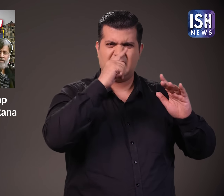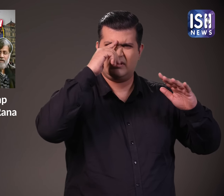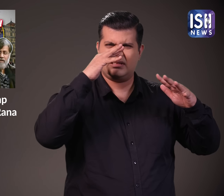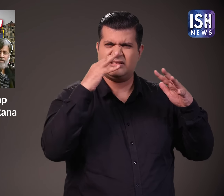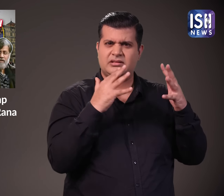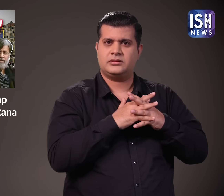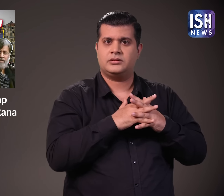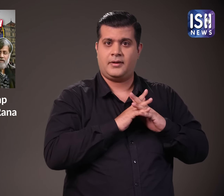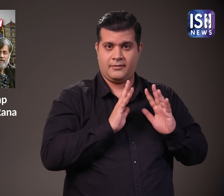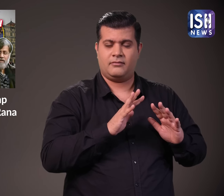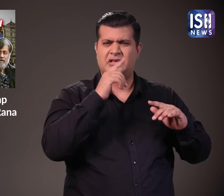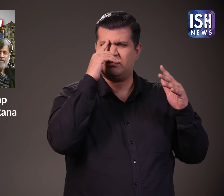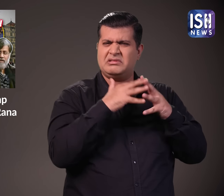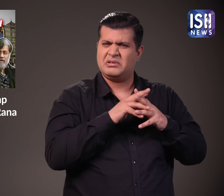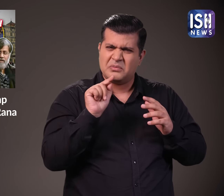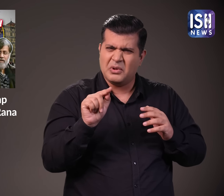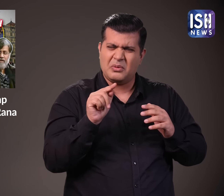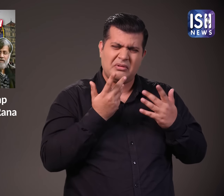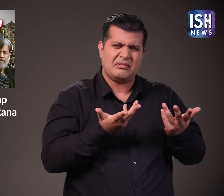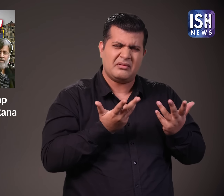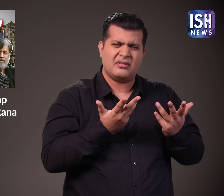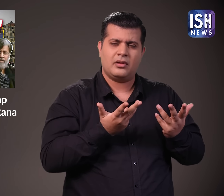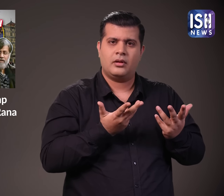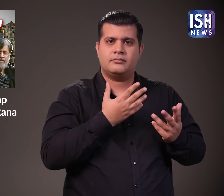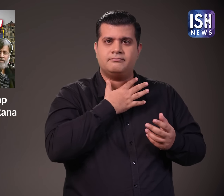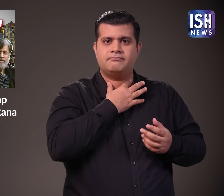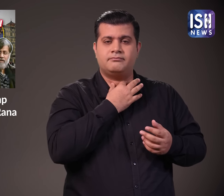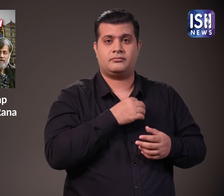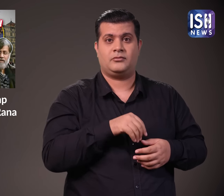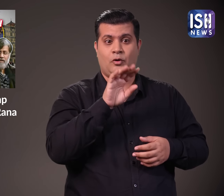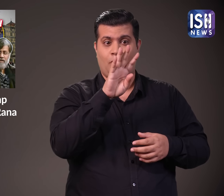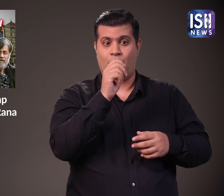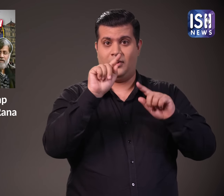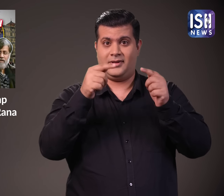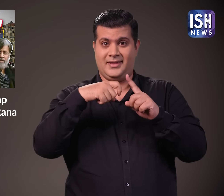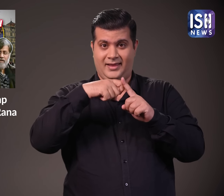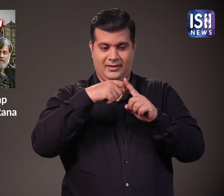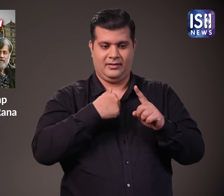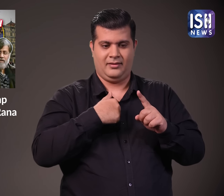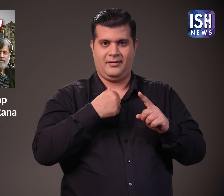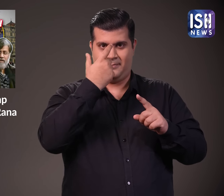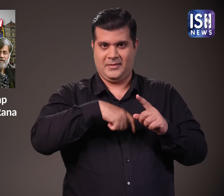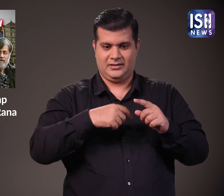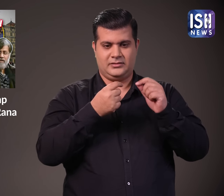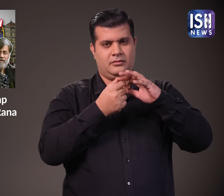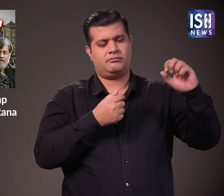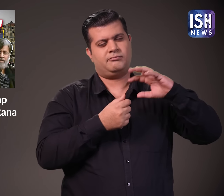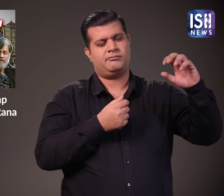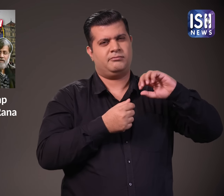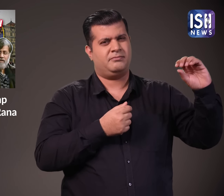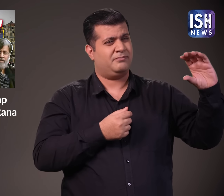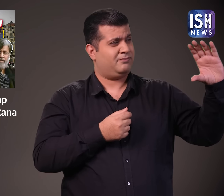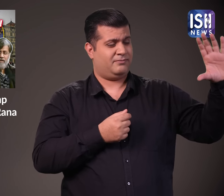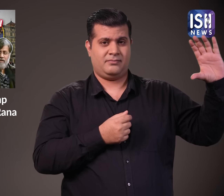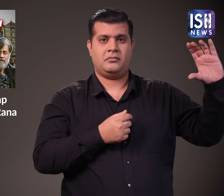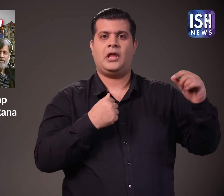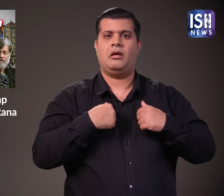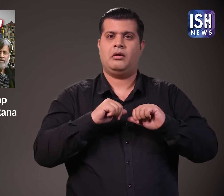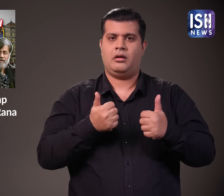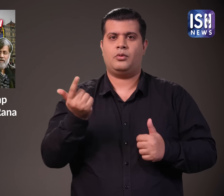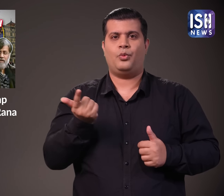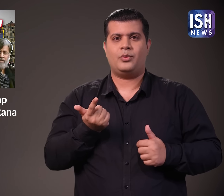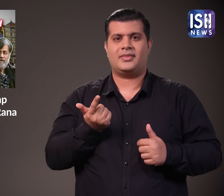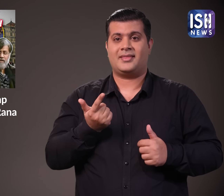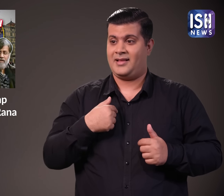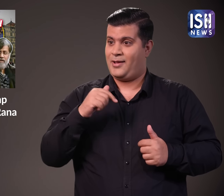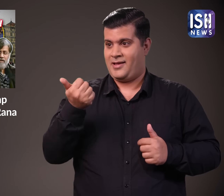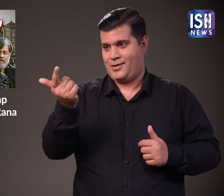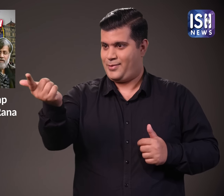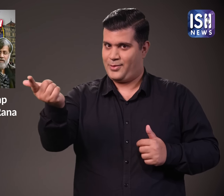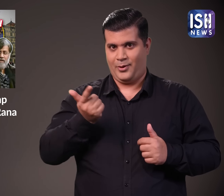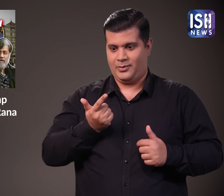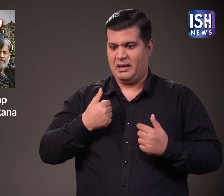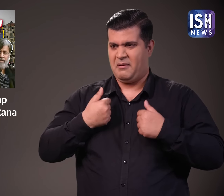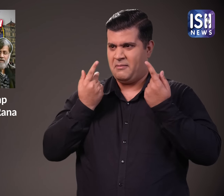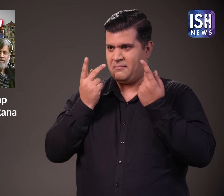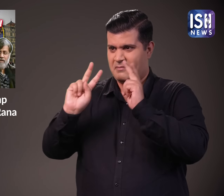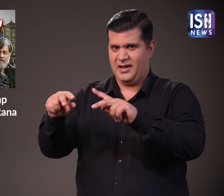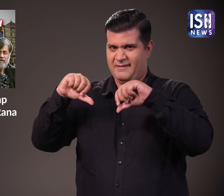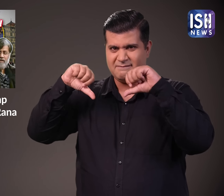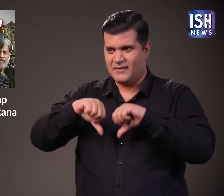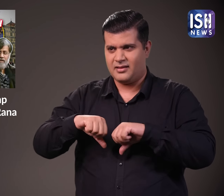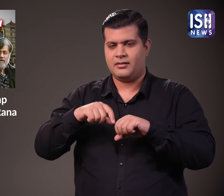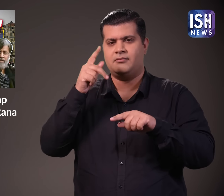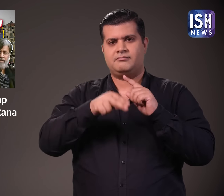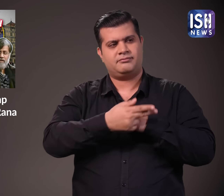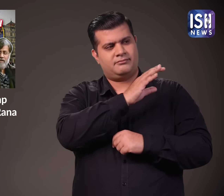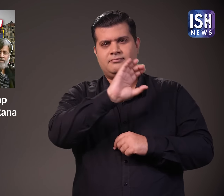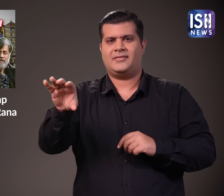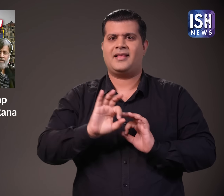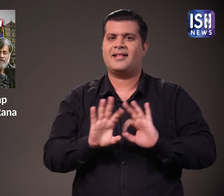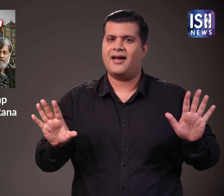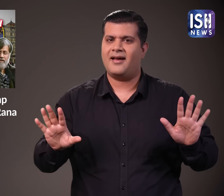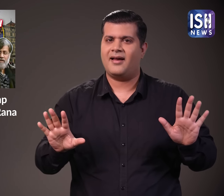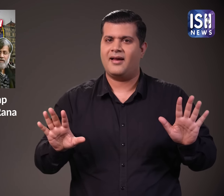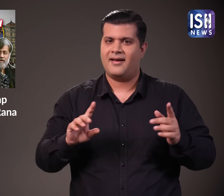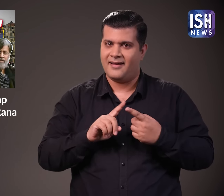This has stressed Americans as 401(K) funds are used as collateral for loans, and defaults lead to deductions from it.